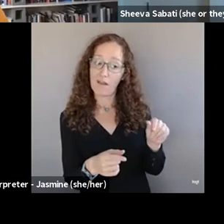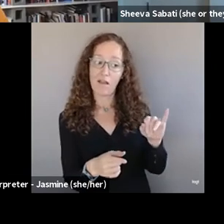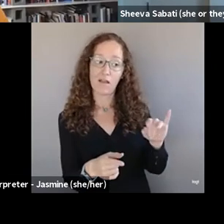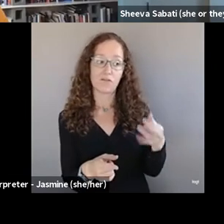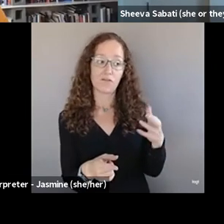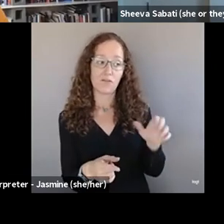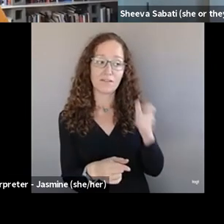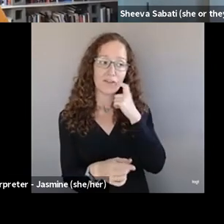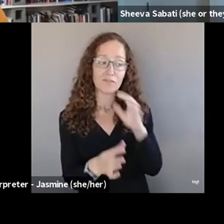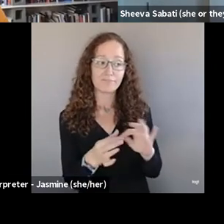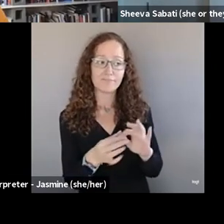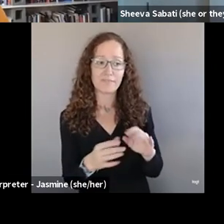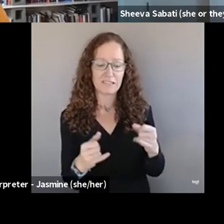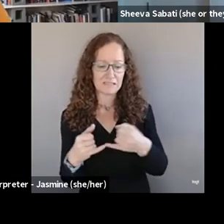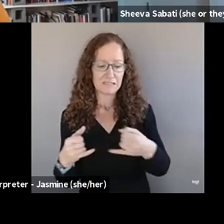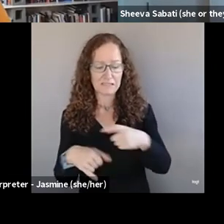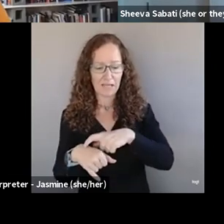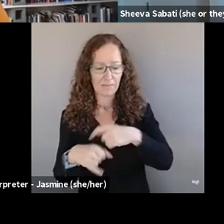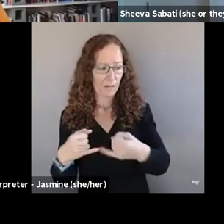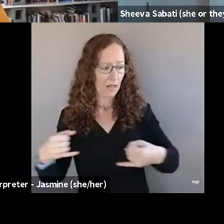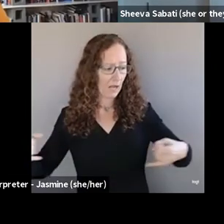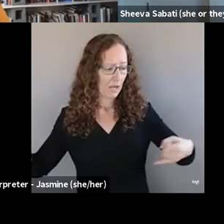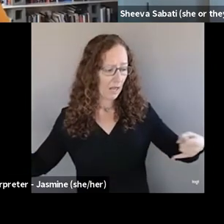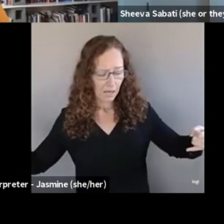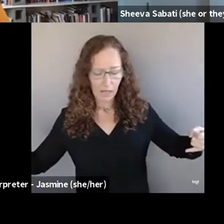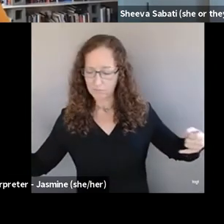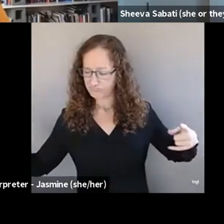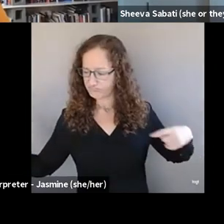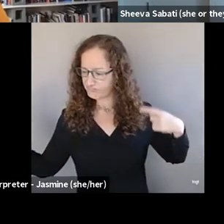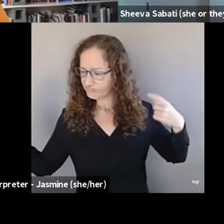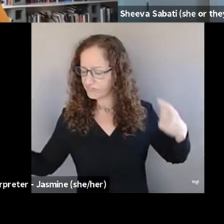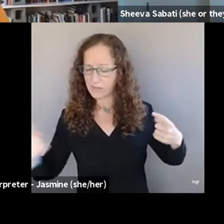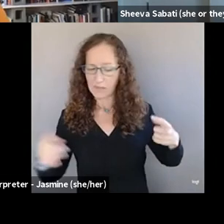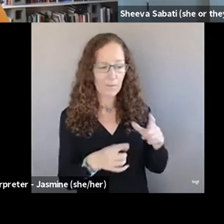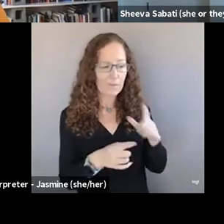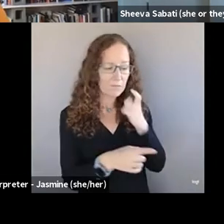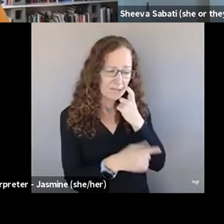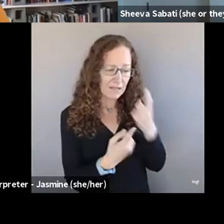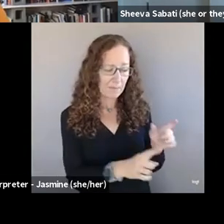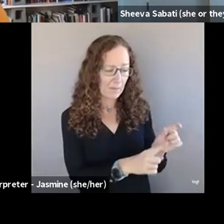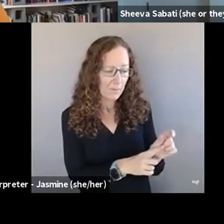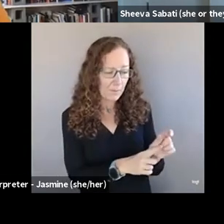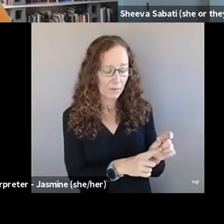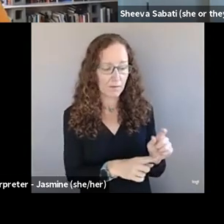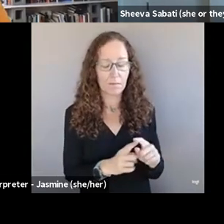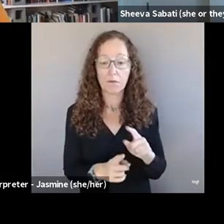that room to say you don't know actually how long it takes to collaborate, and you're trying to make a pie graph out of it.